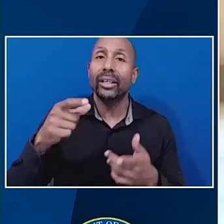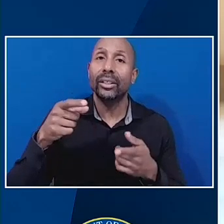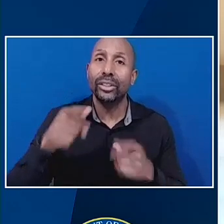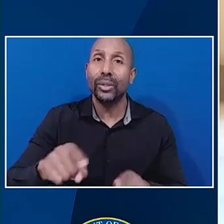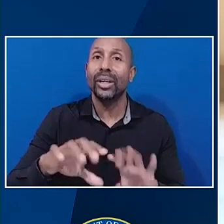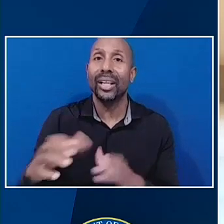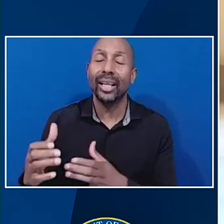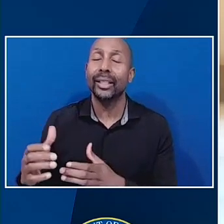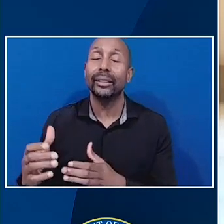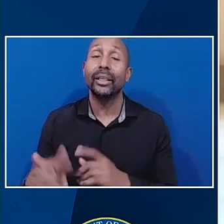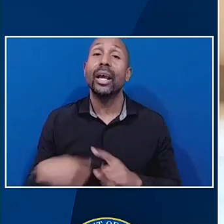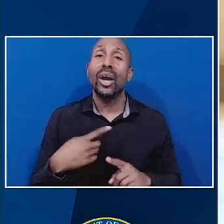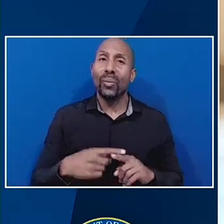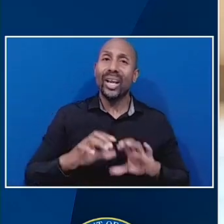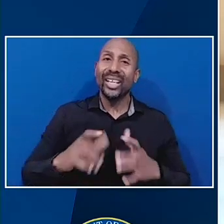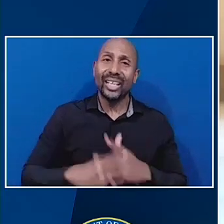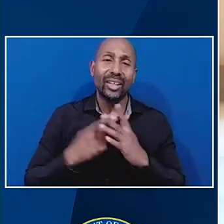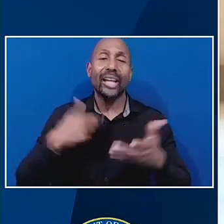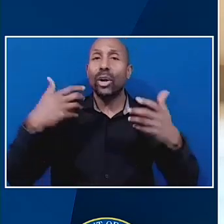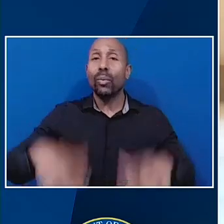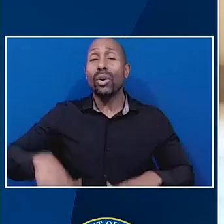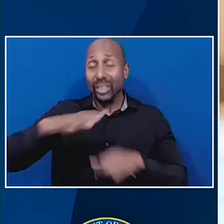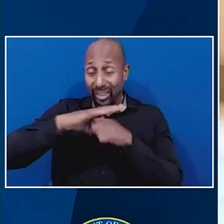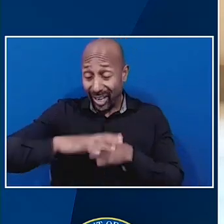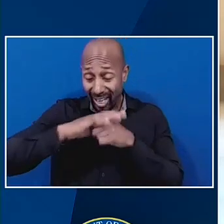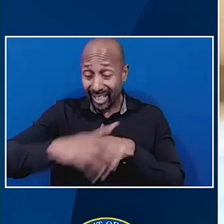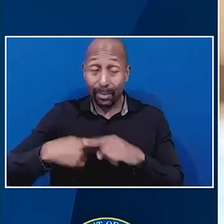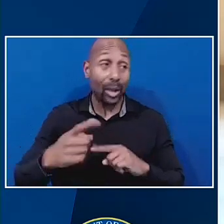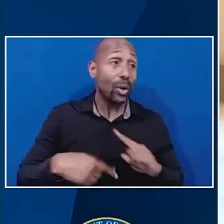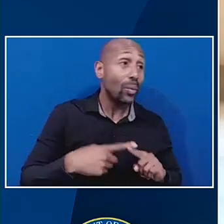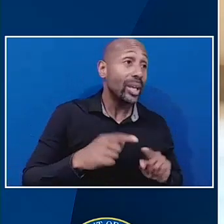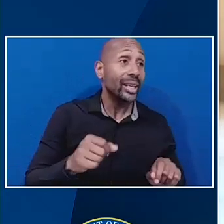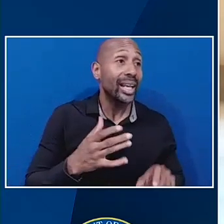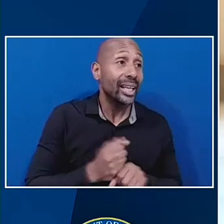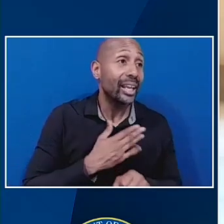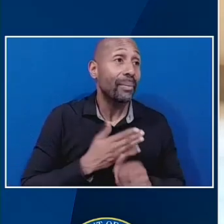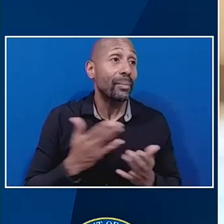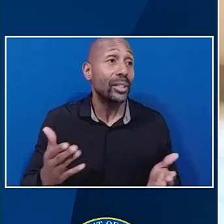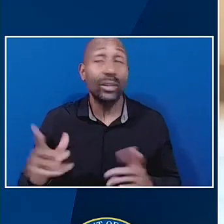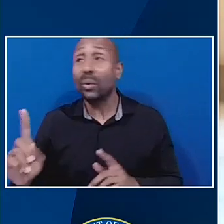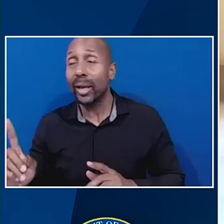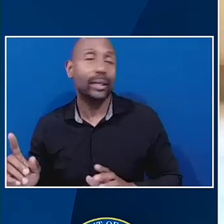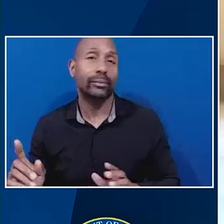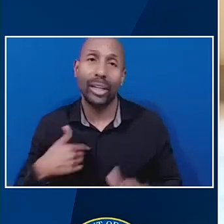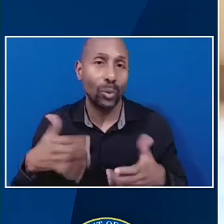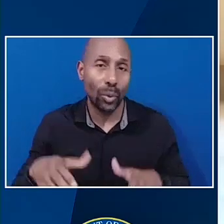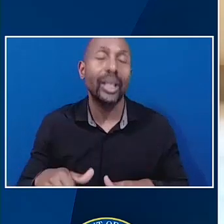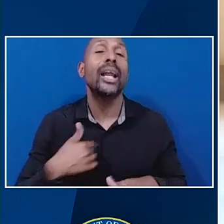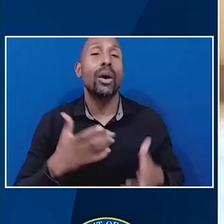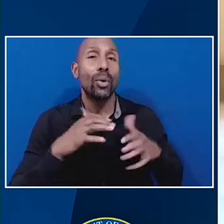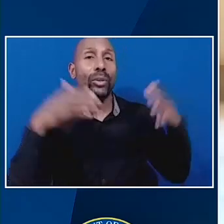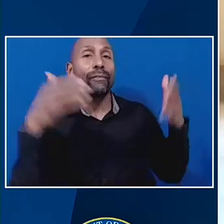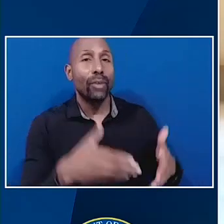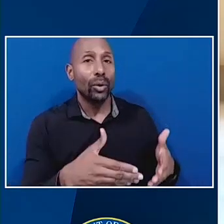stressing about when and where I will get my materials. I want to be focused on completing my assignments, preparing for exams, and